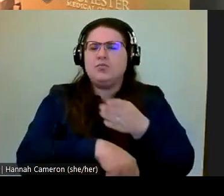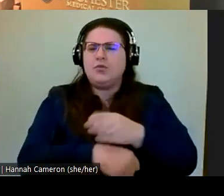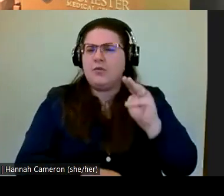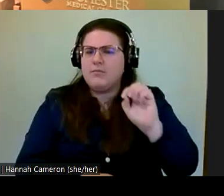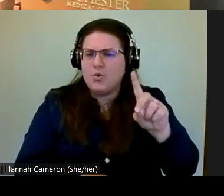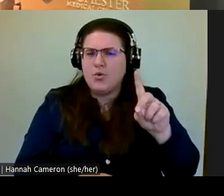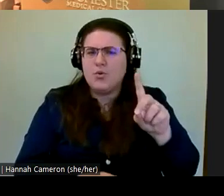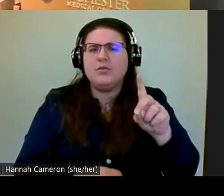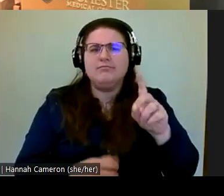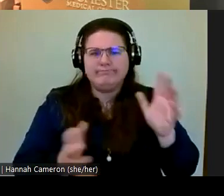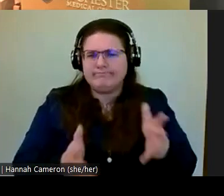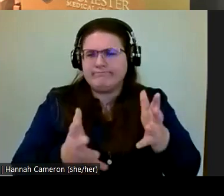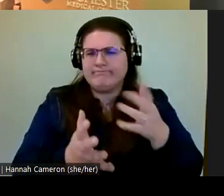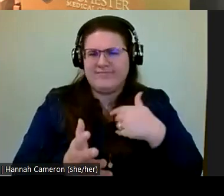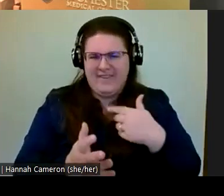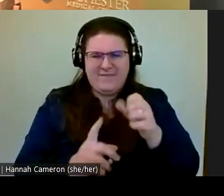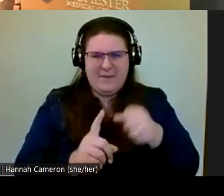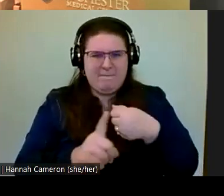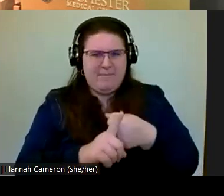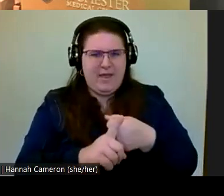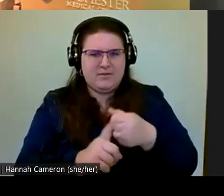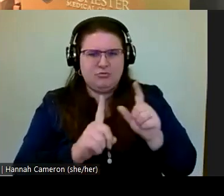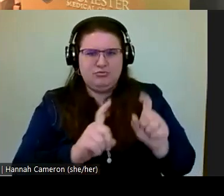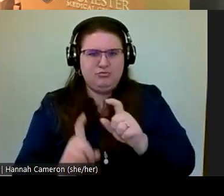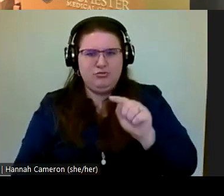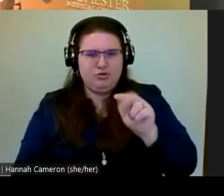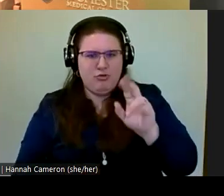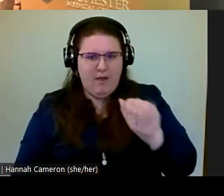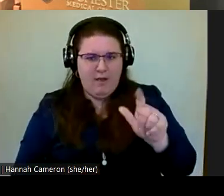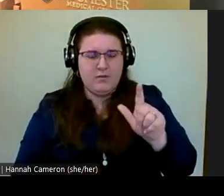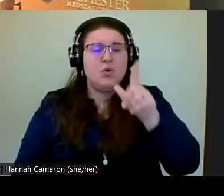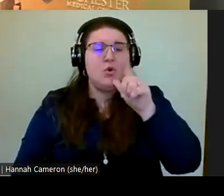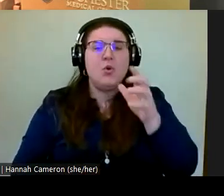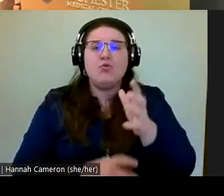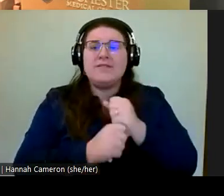or impact trial which showed that patients receiving impact care were twice as likely